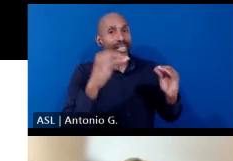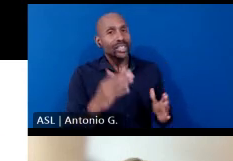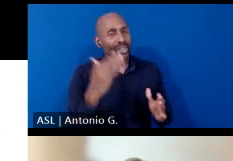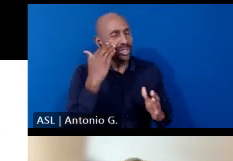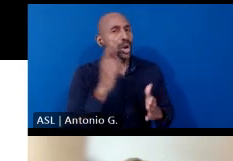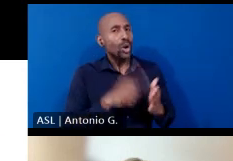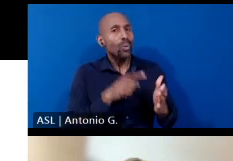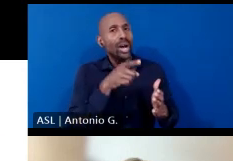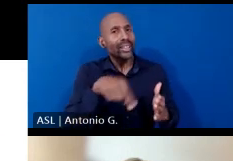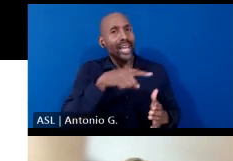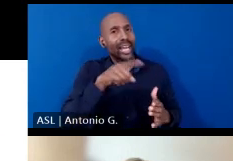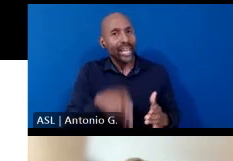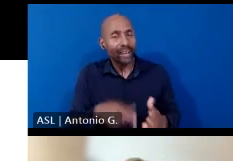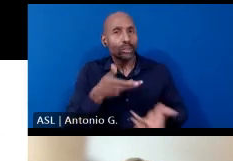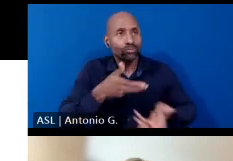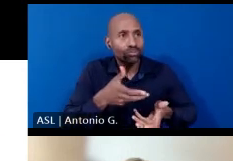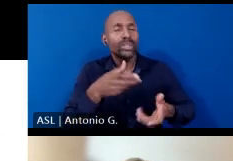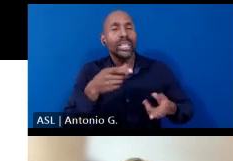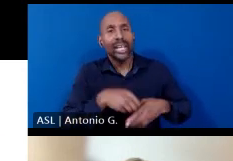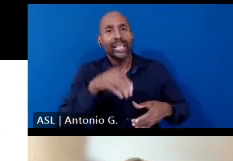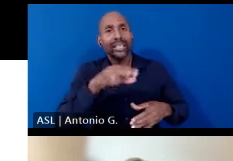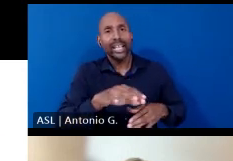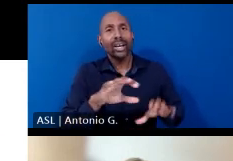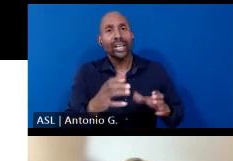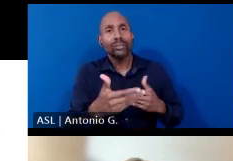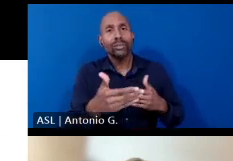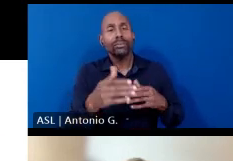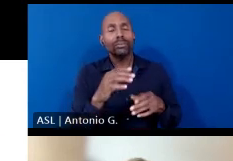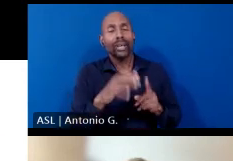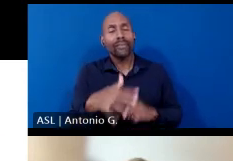And we want to support them as much as we can and also create